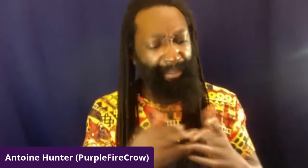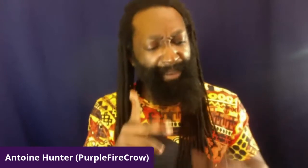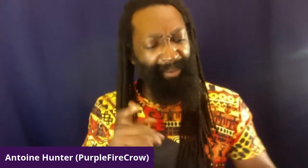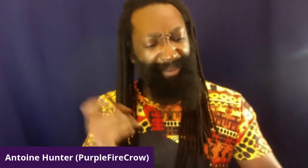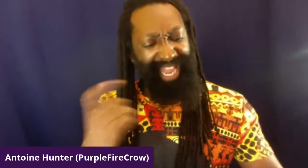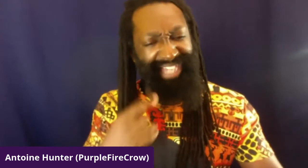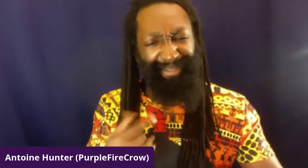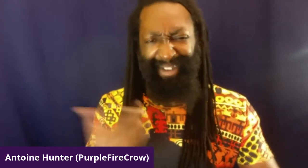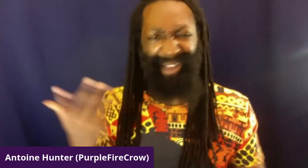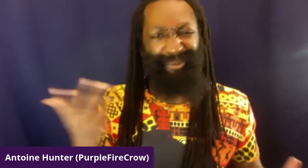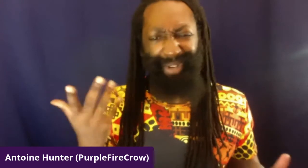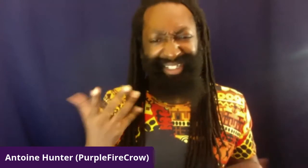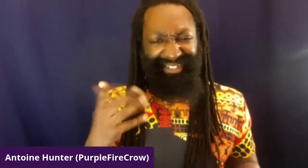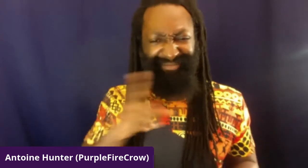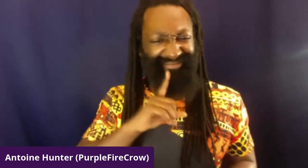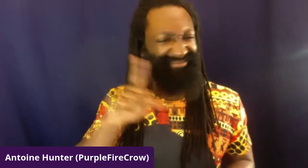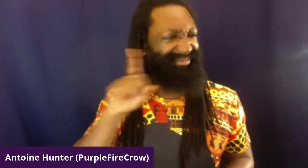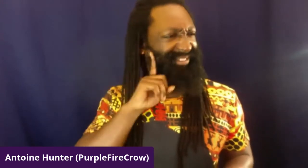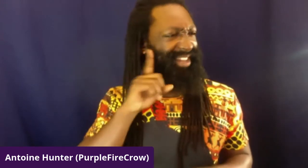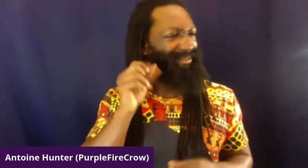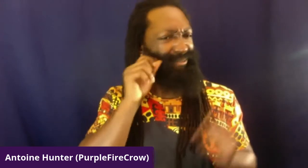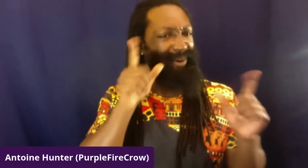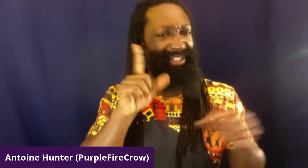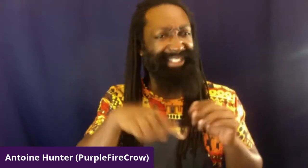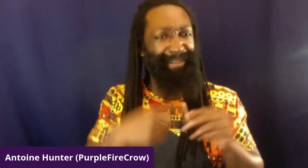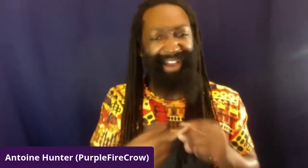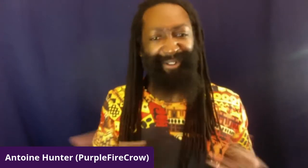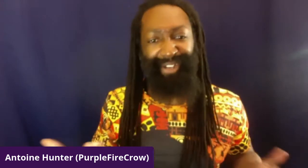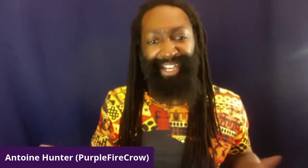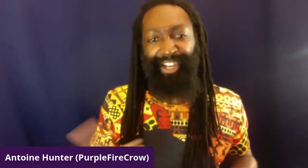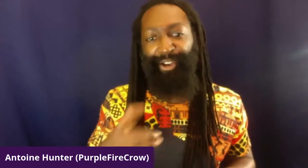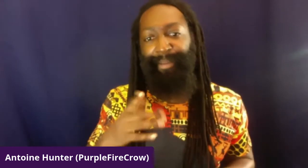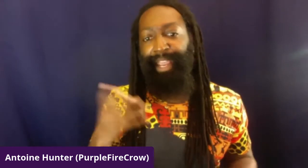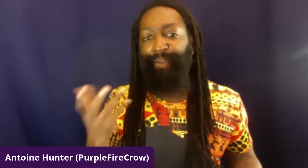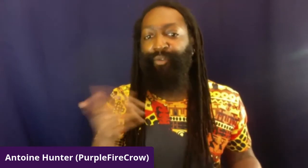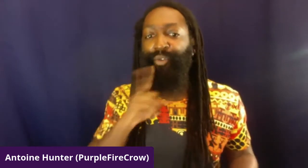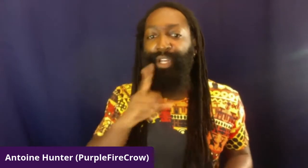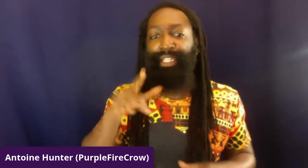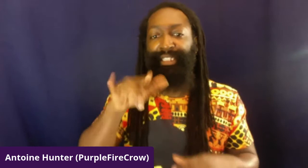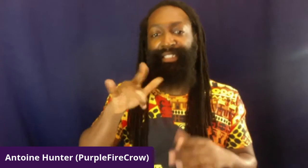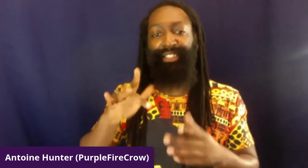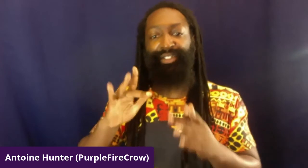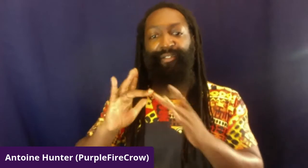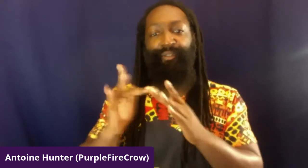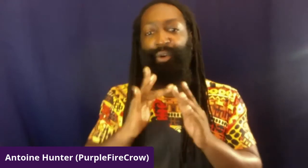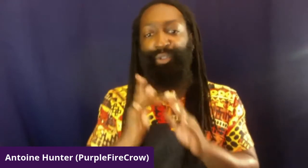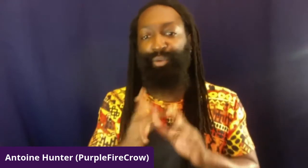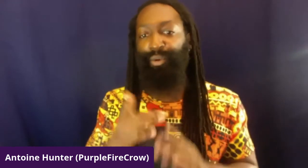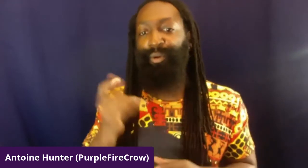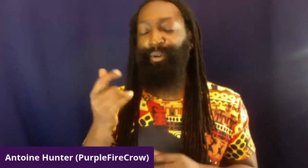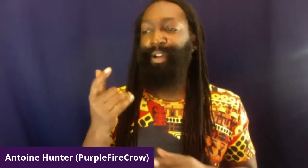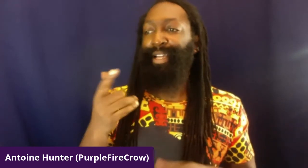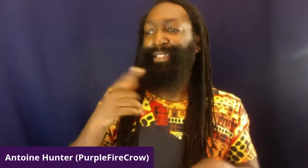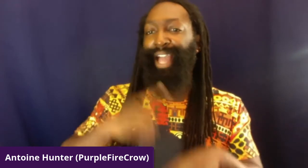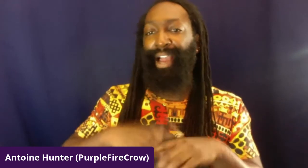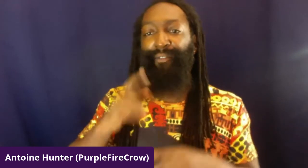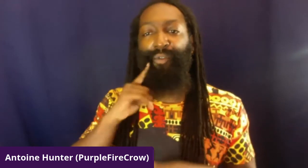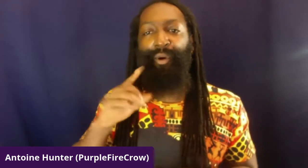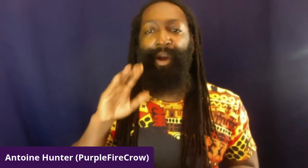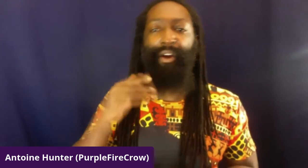Someone asked me what Deaf Woke is about you know what I mean. Really this is time for our